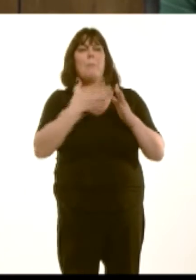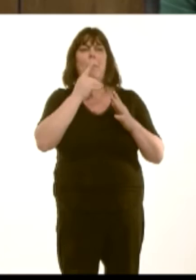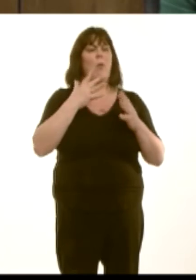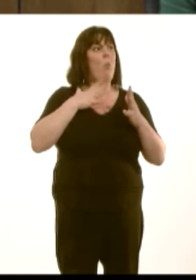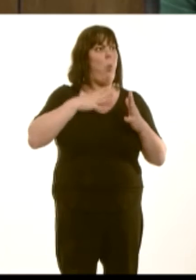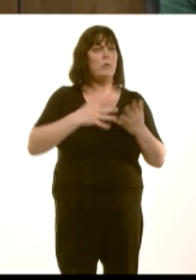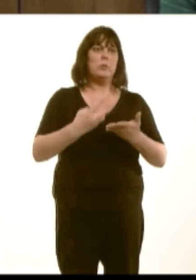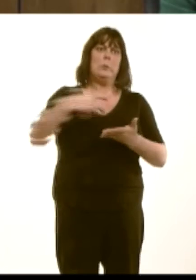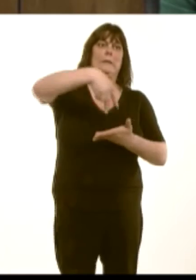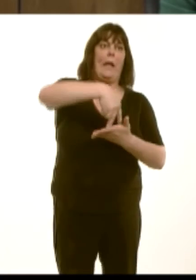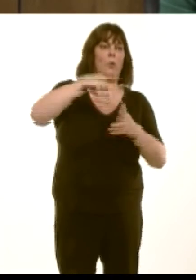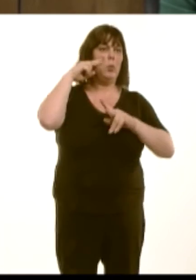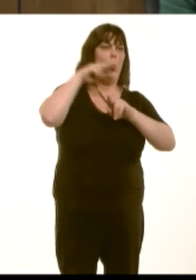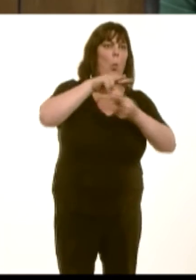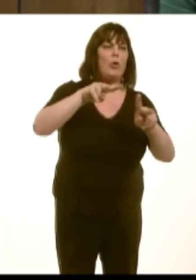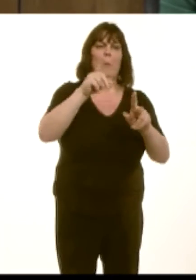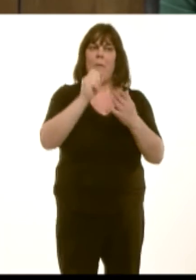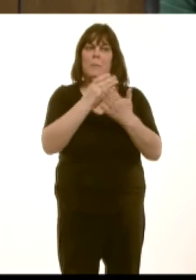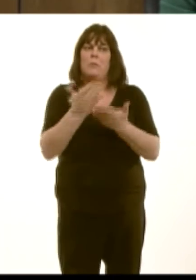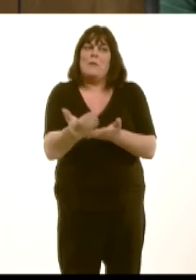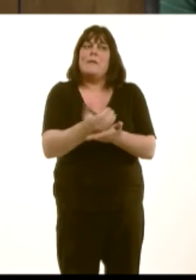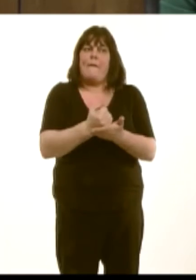particularly the football grounds are big enough to host international matches.